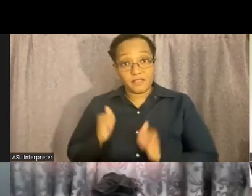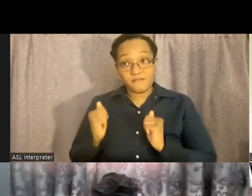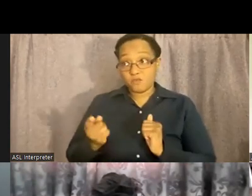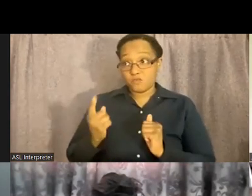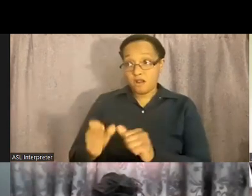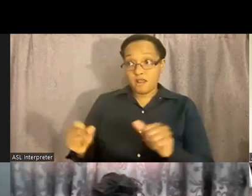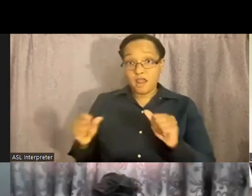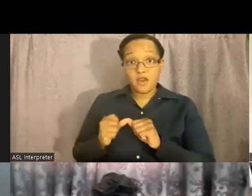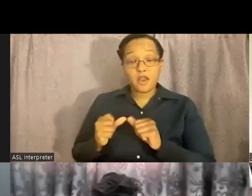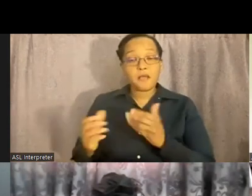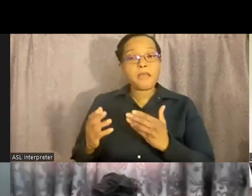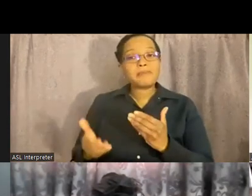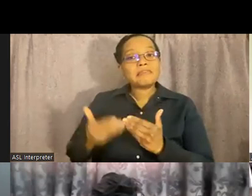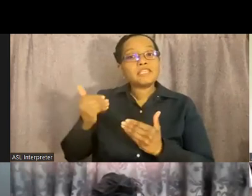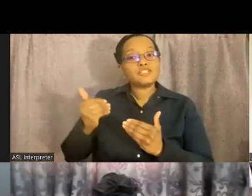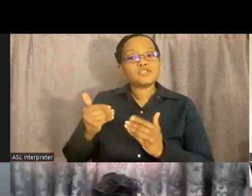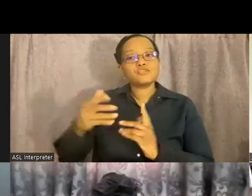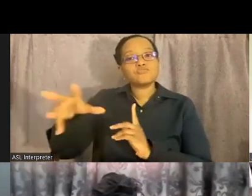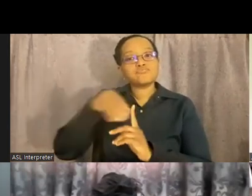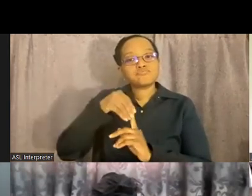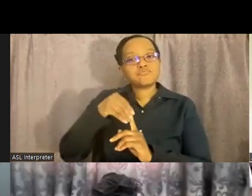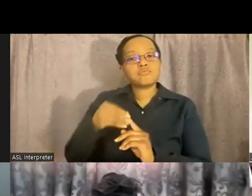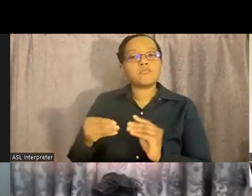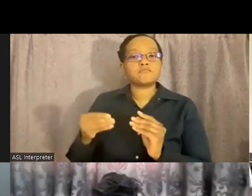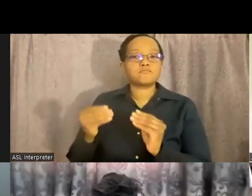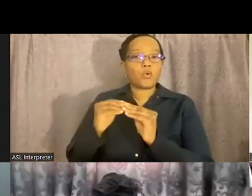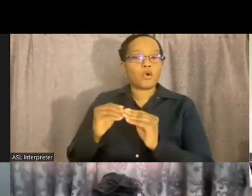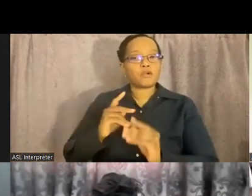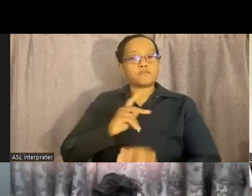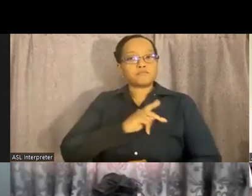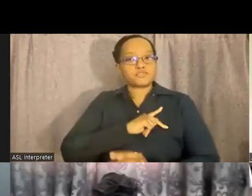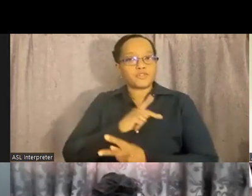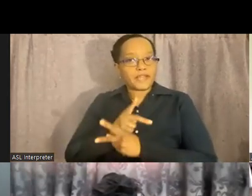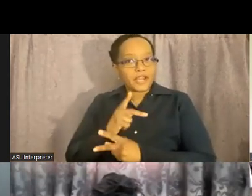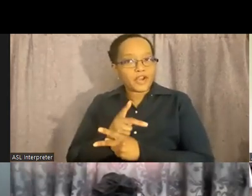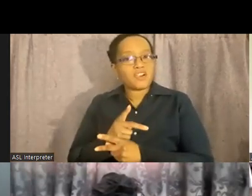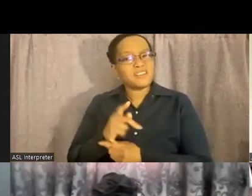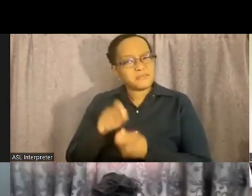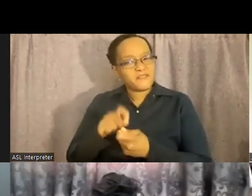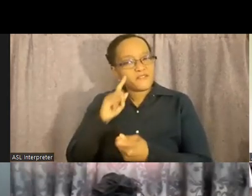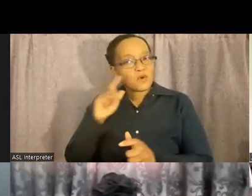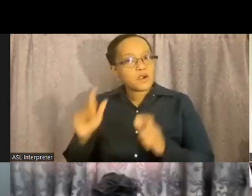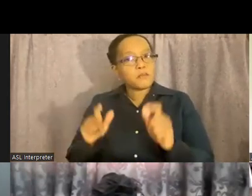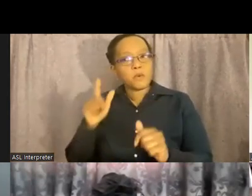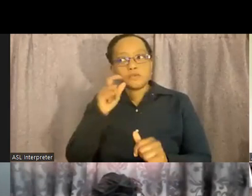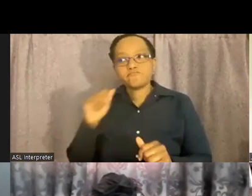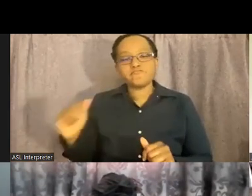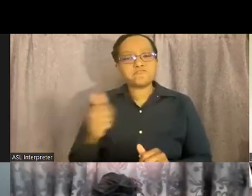to attract personal care , especially for people who don't need more than one or two